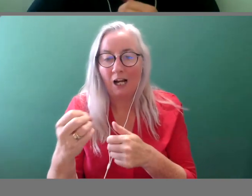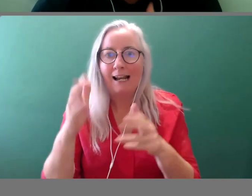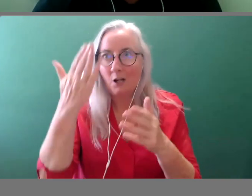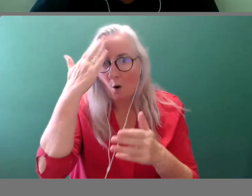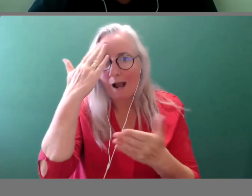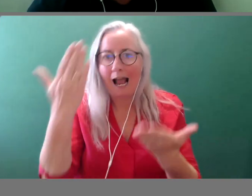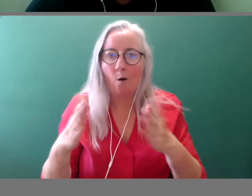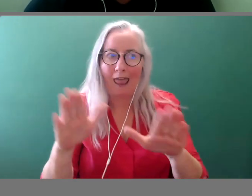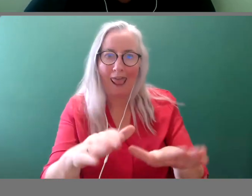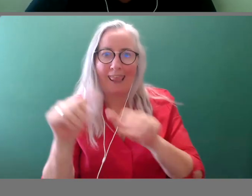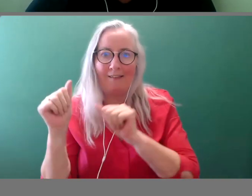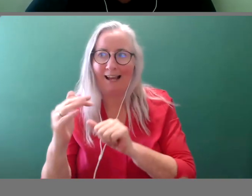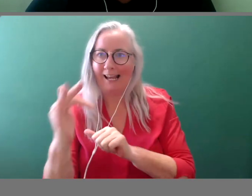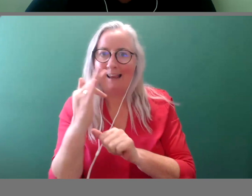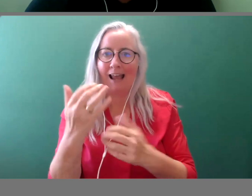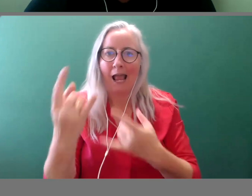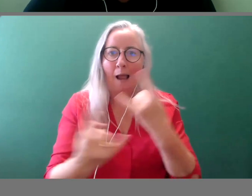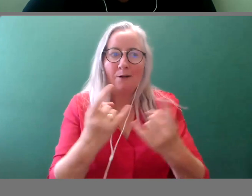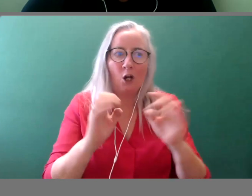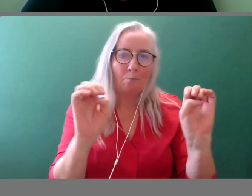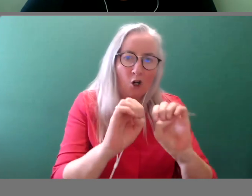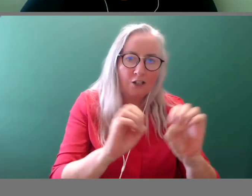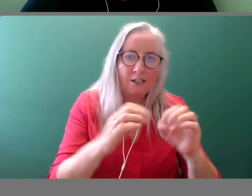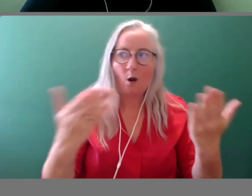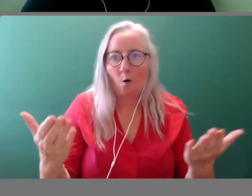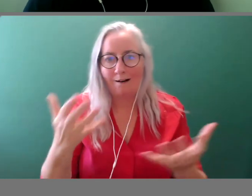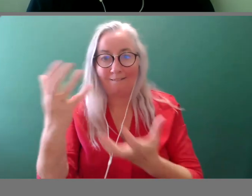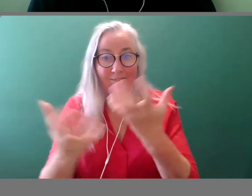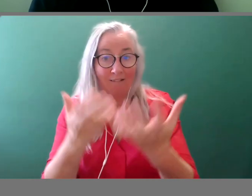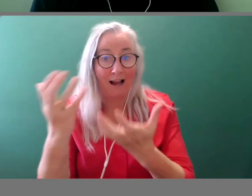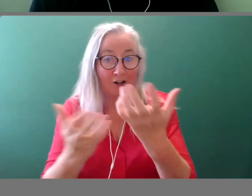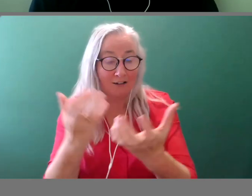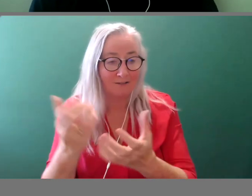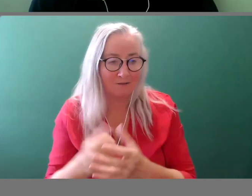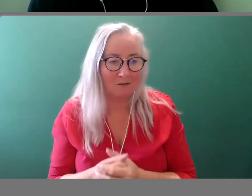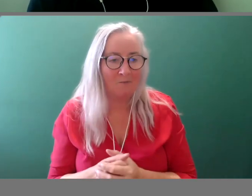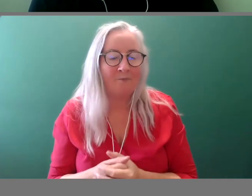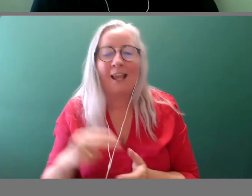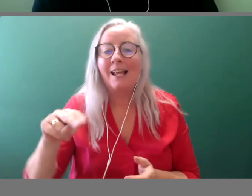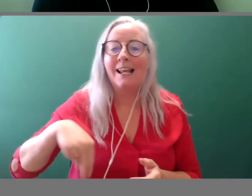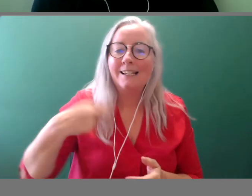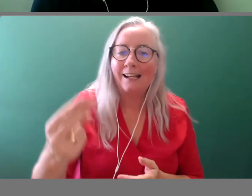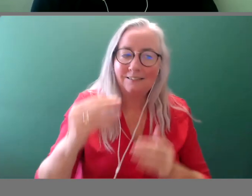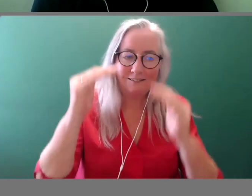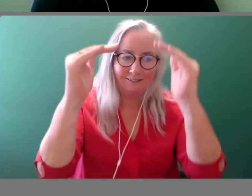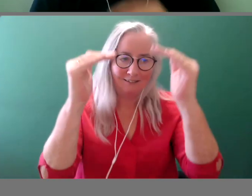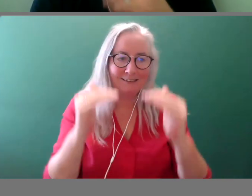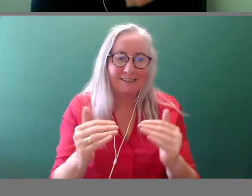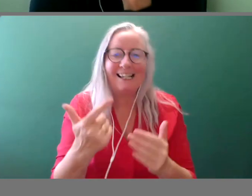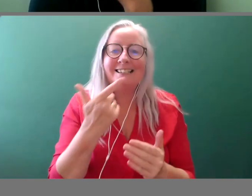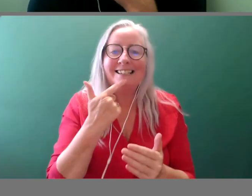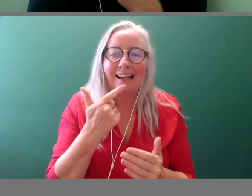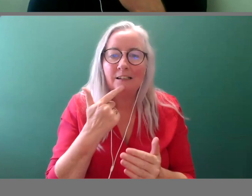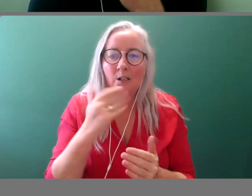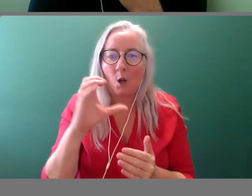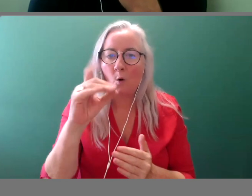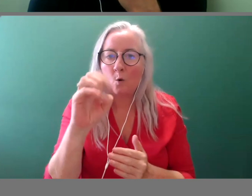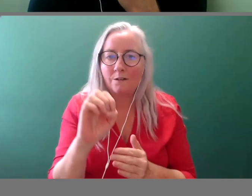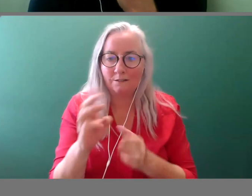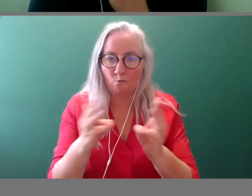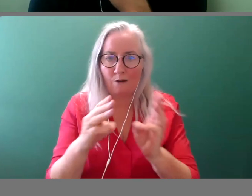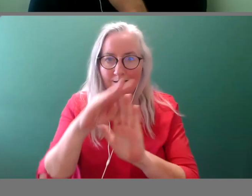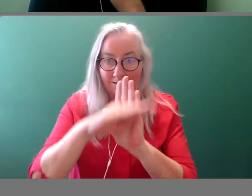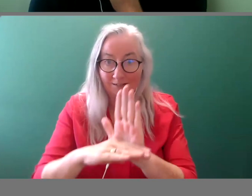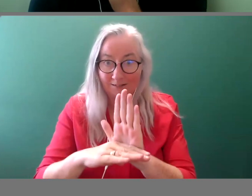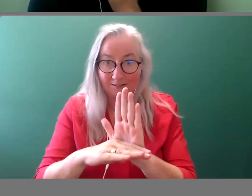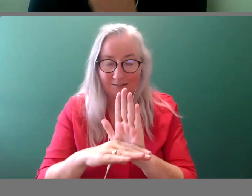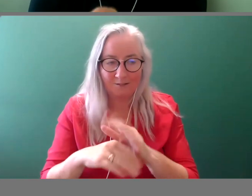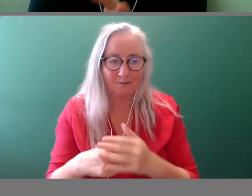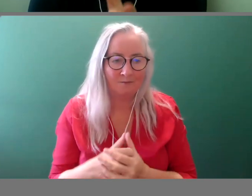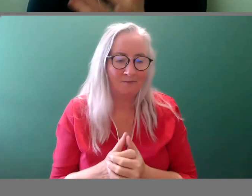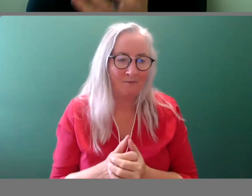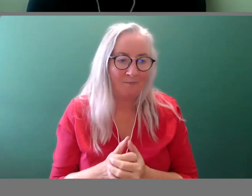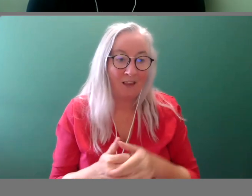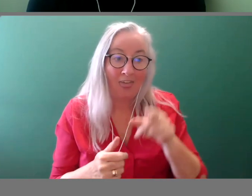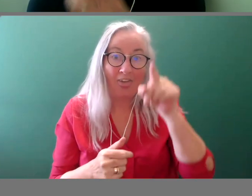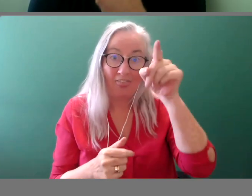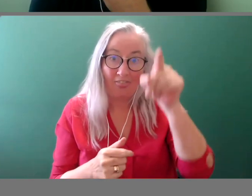in case of an emergency or fire. Moving on to the second code of practice. This is the draft code